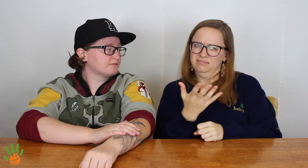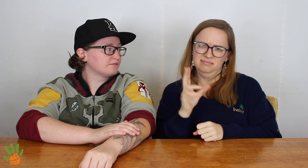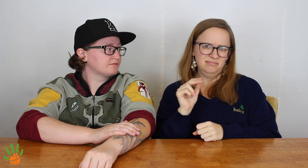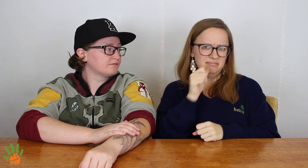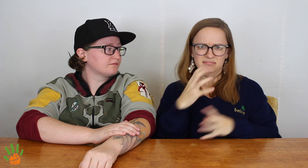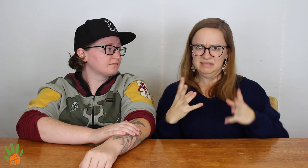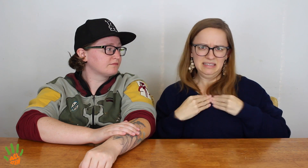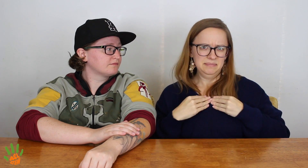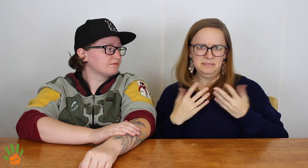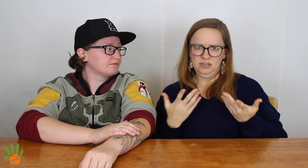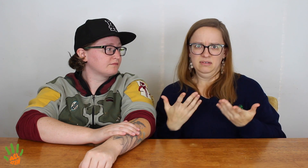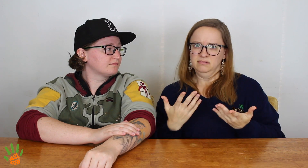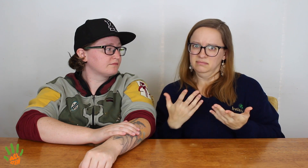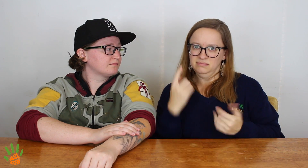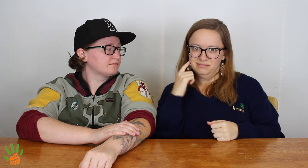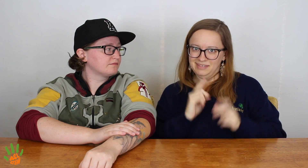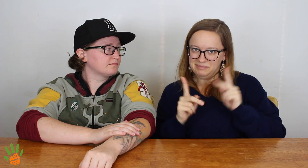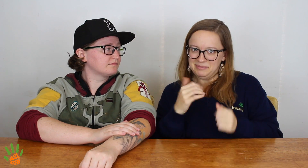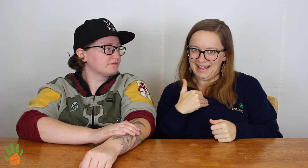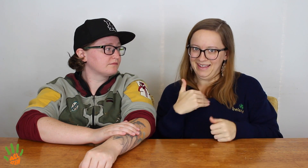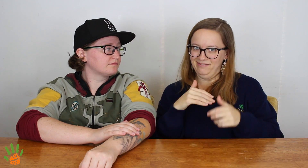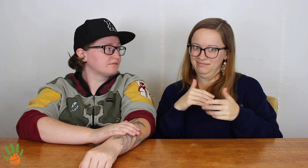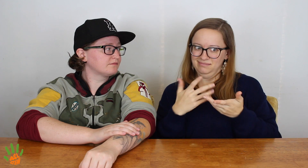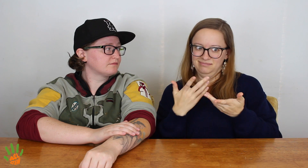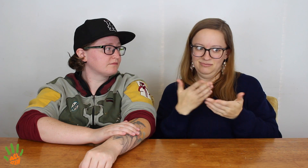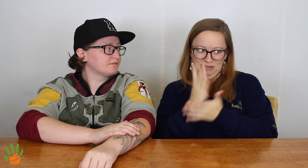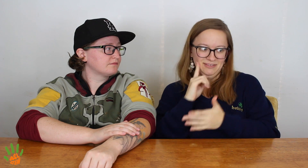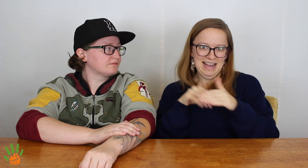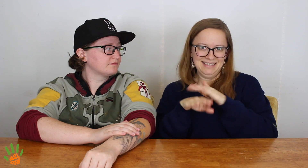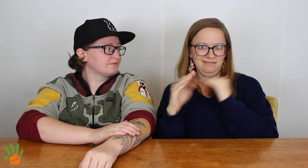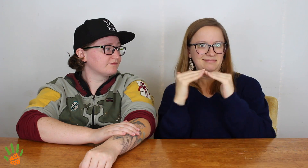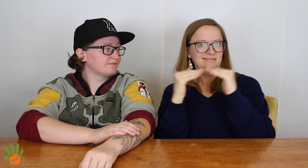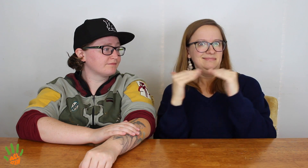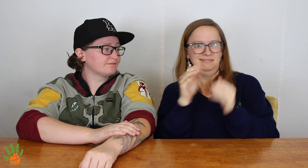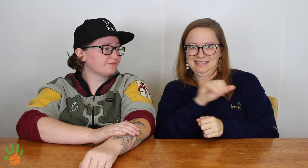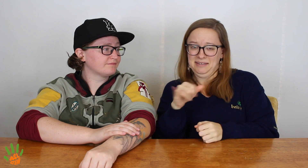and say "no, that's not acceptable!" Deaf people have a right to equal accessibility